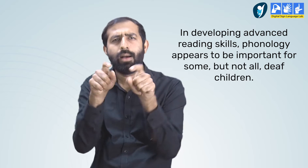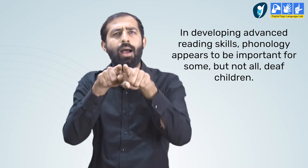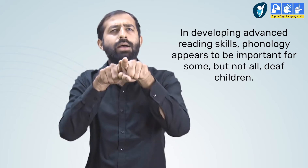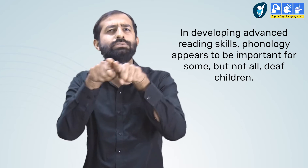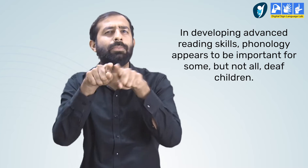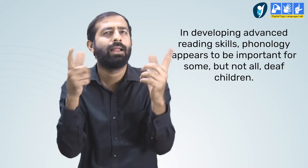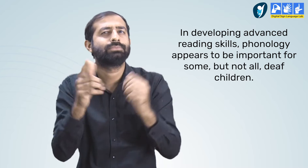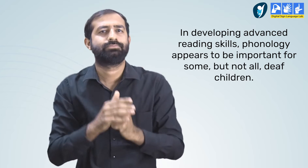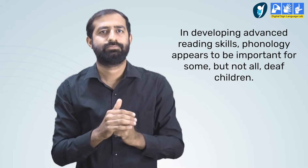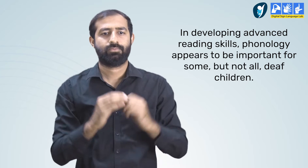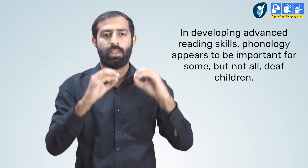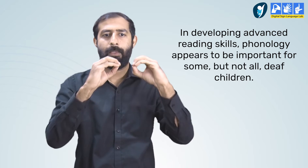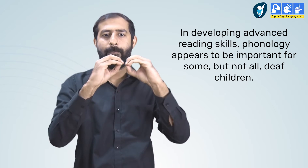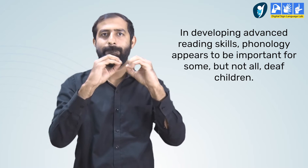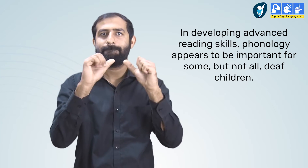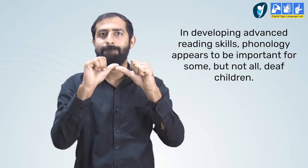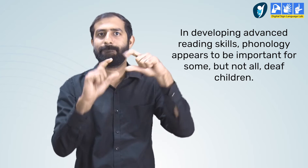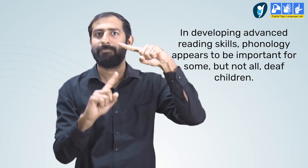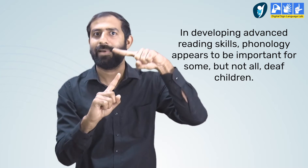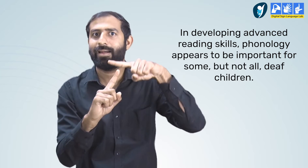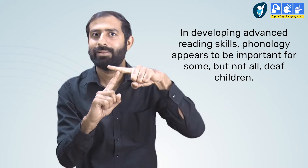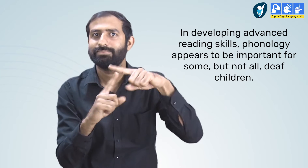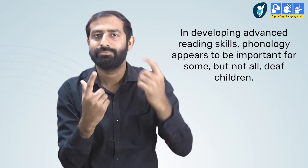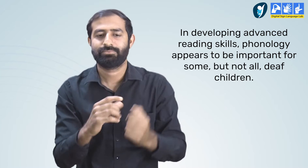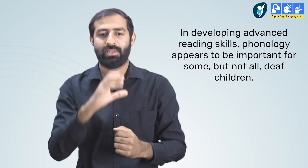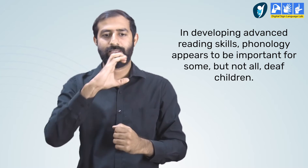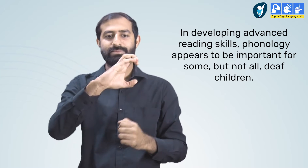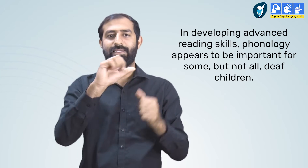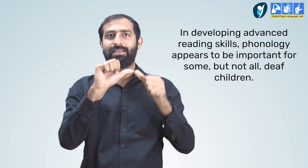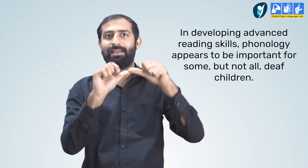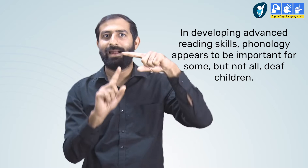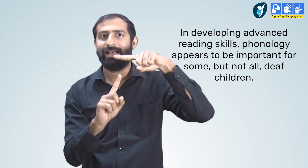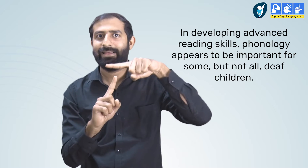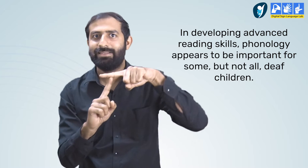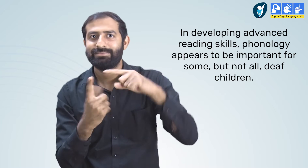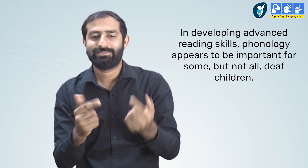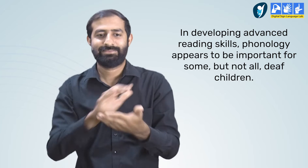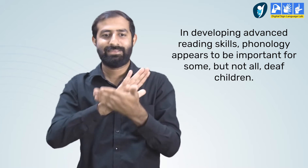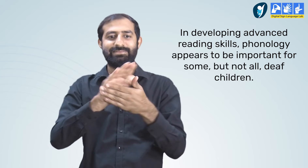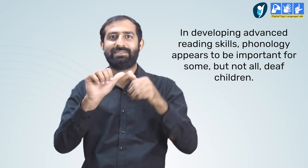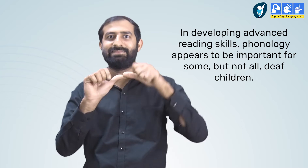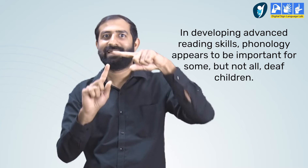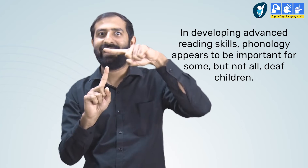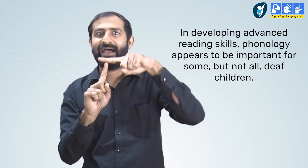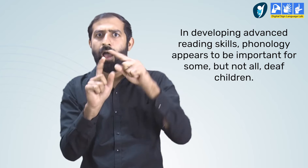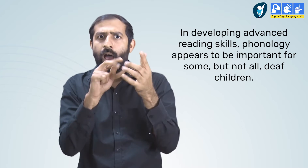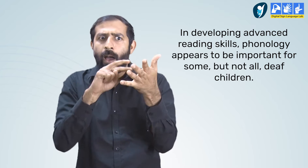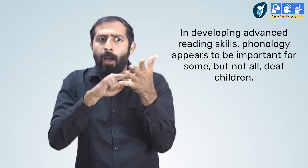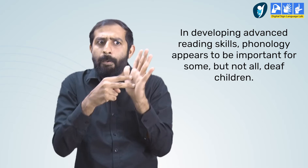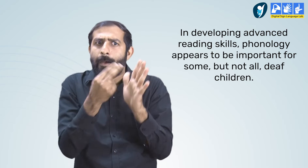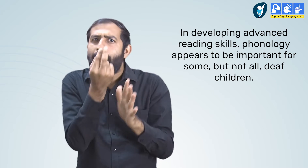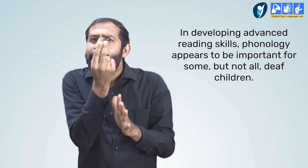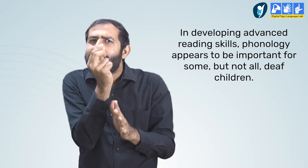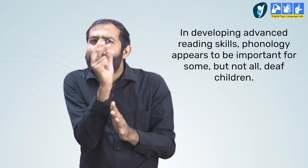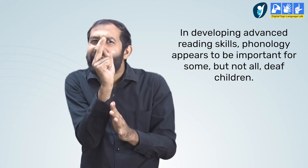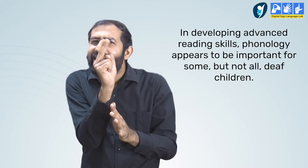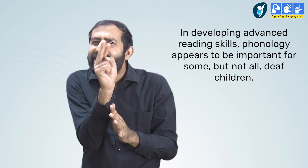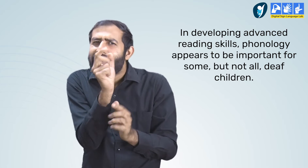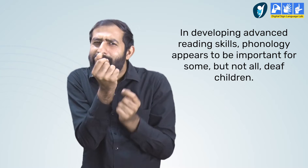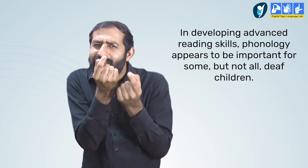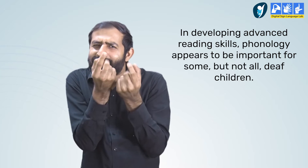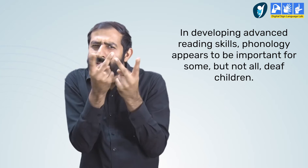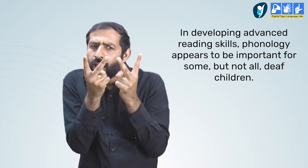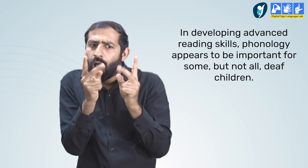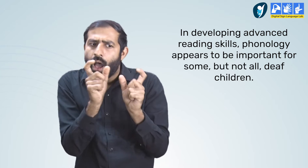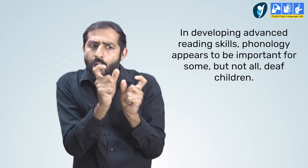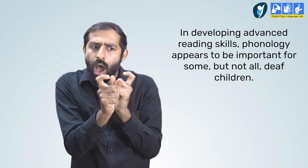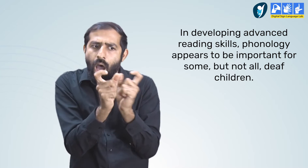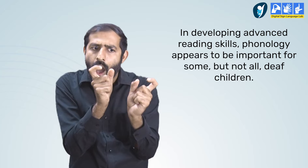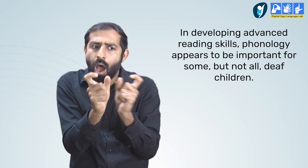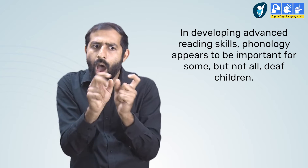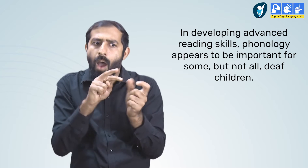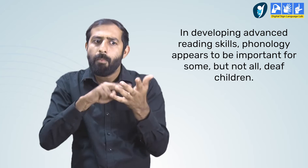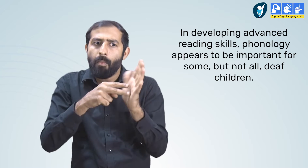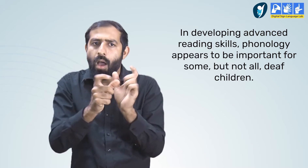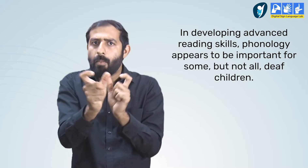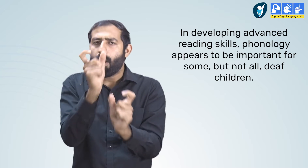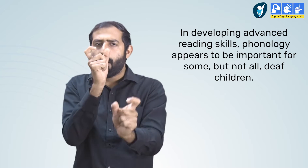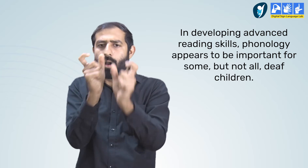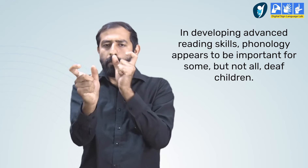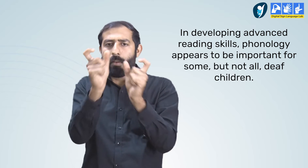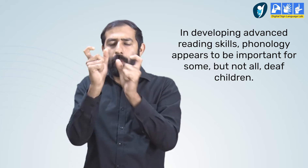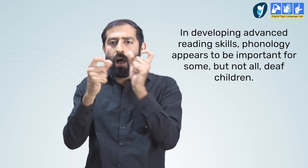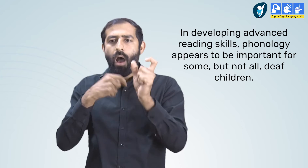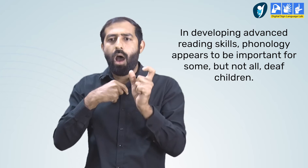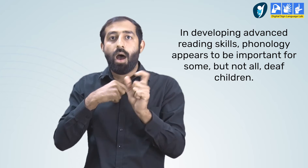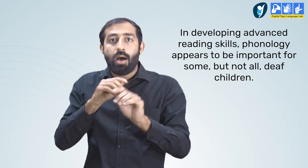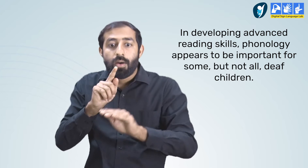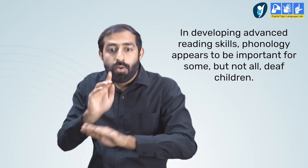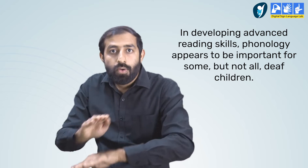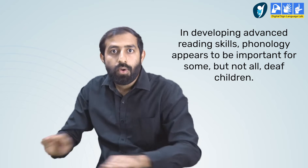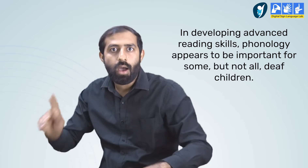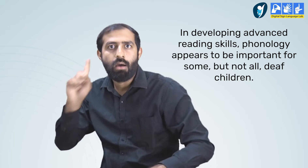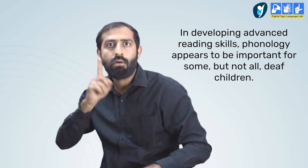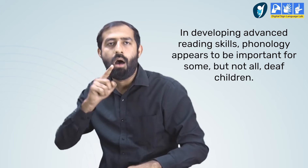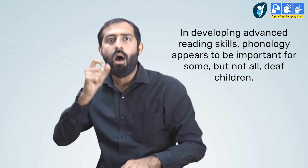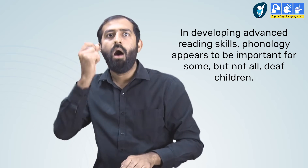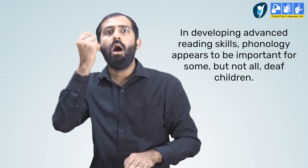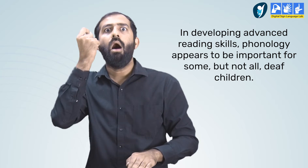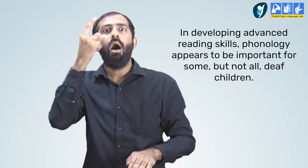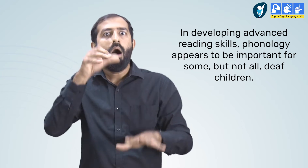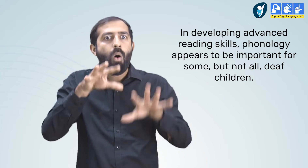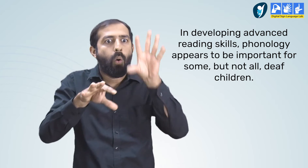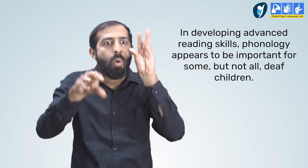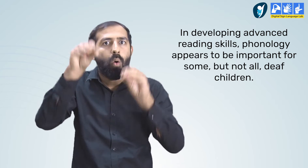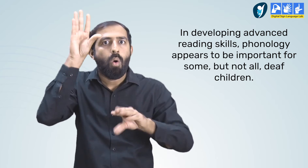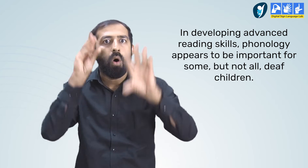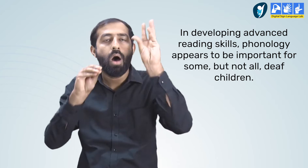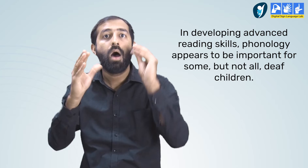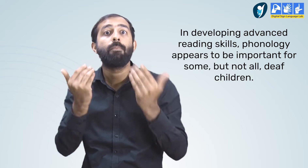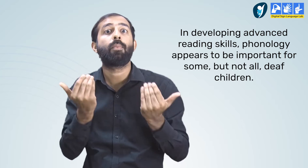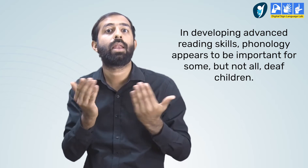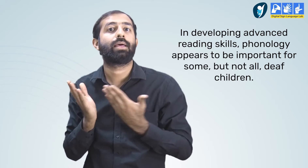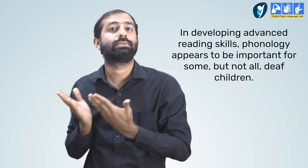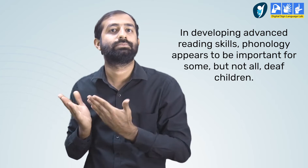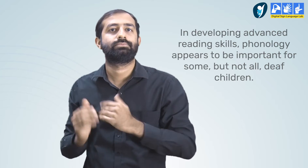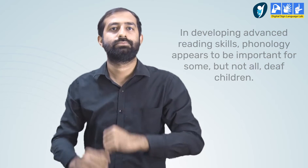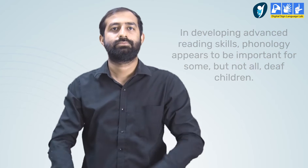Like:- Bat, Cat, and Hat to differentiate words with similar sounds should be thought.